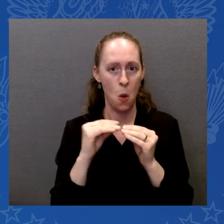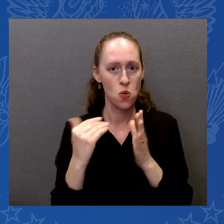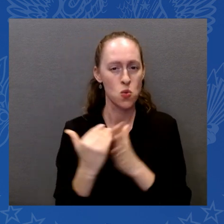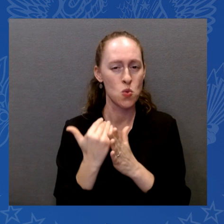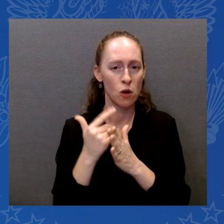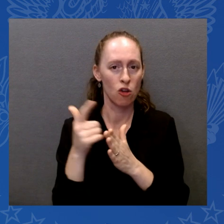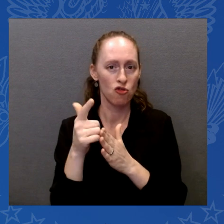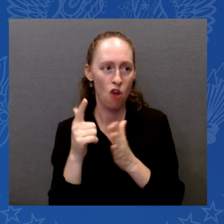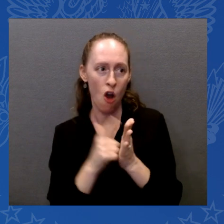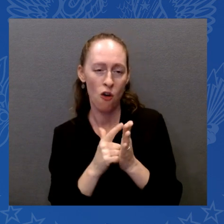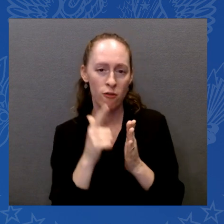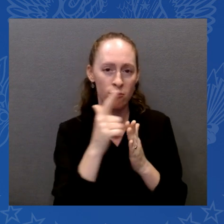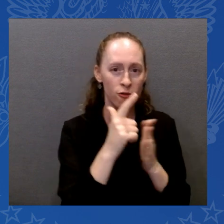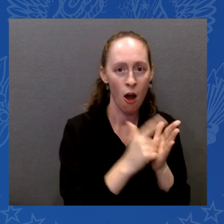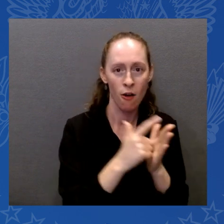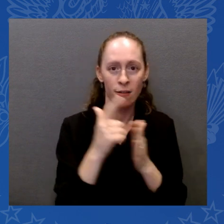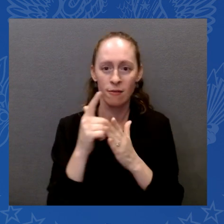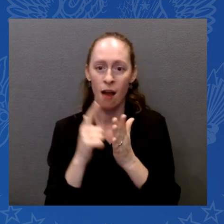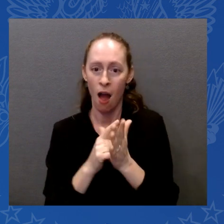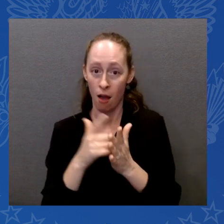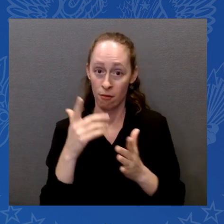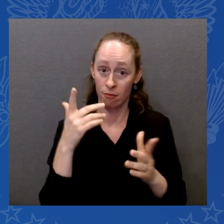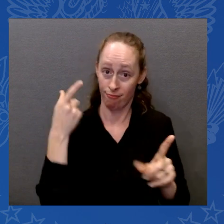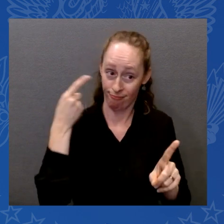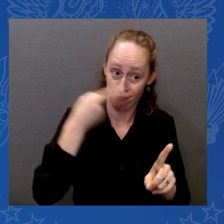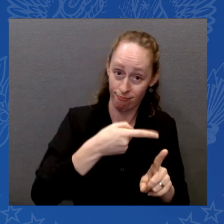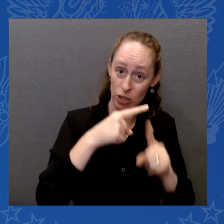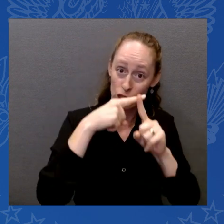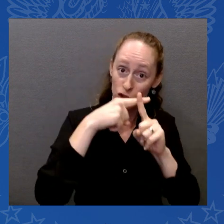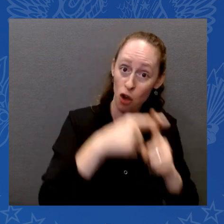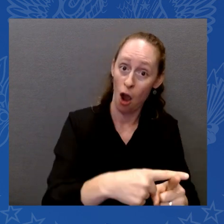We have doctors here with us today who are on the frontlines of this crisis,